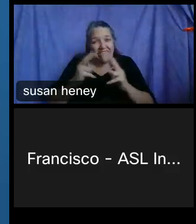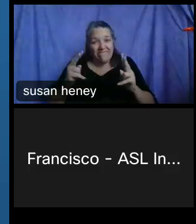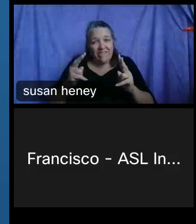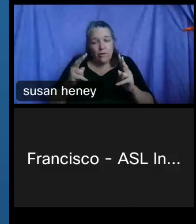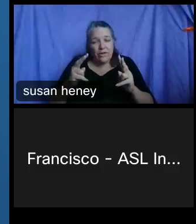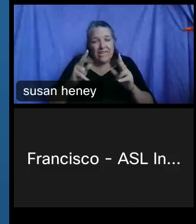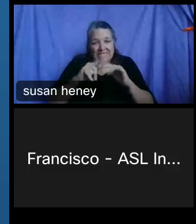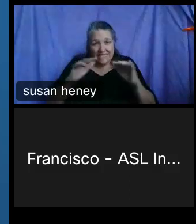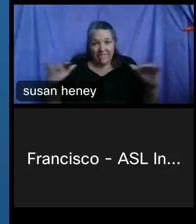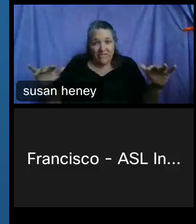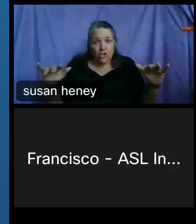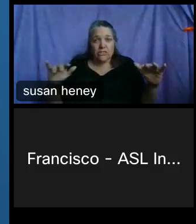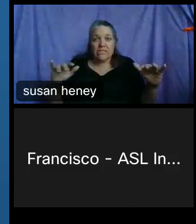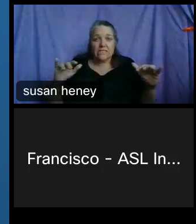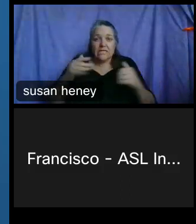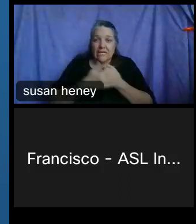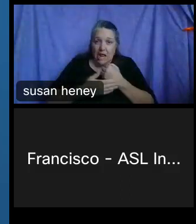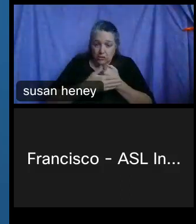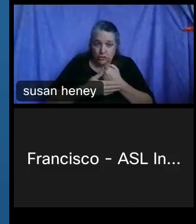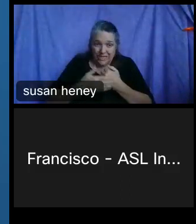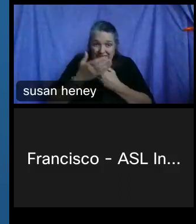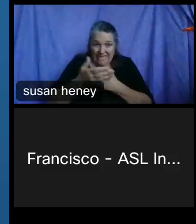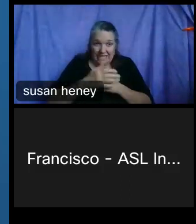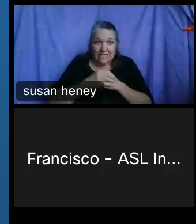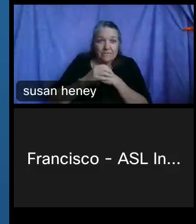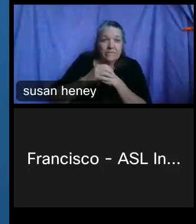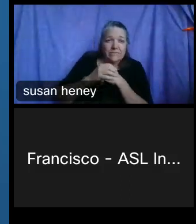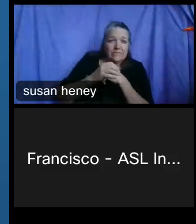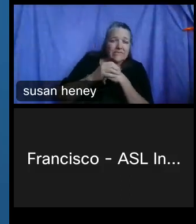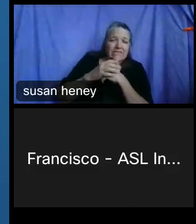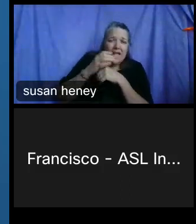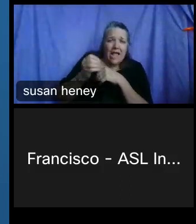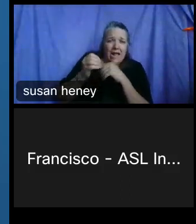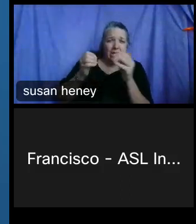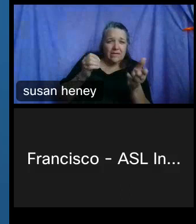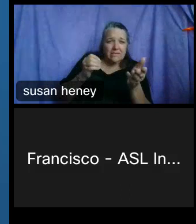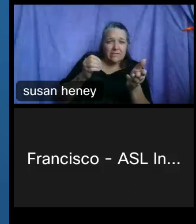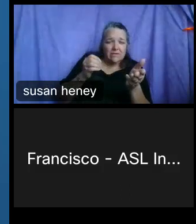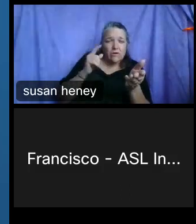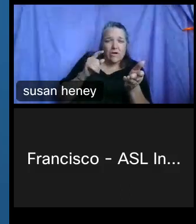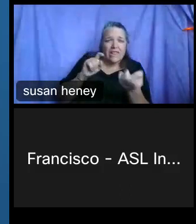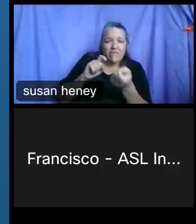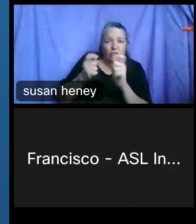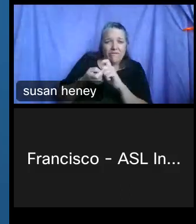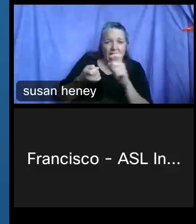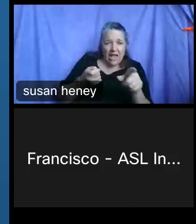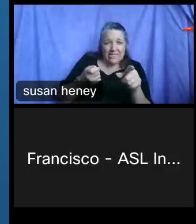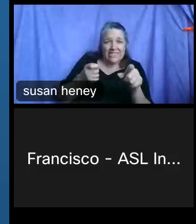a key step forward in its formal process to revise OMB's statistical standards for collecting